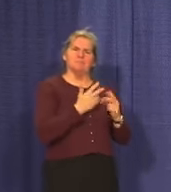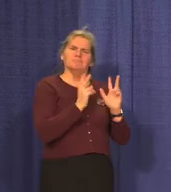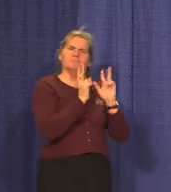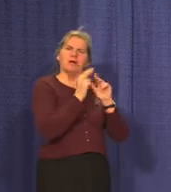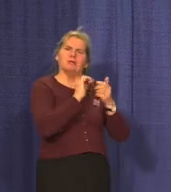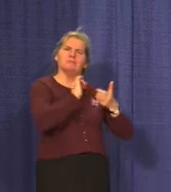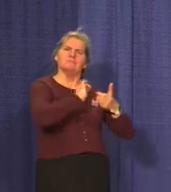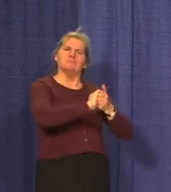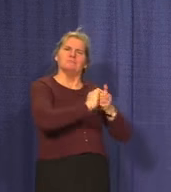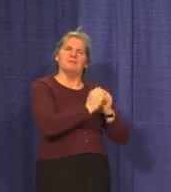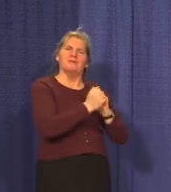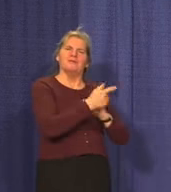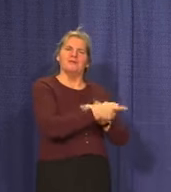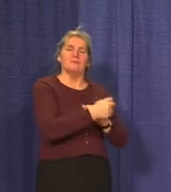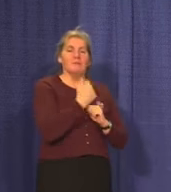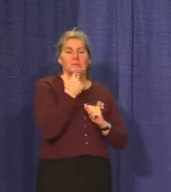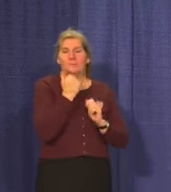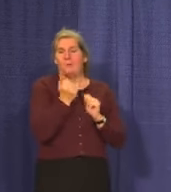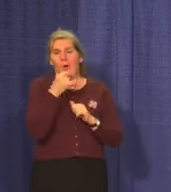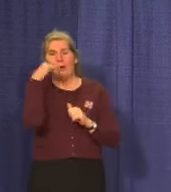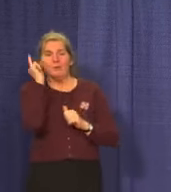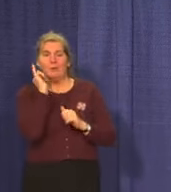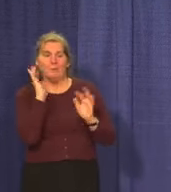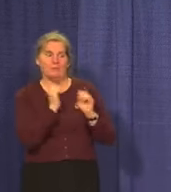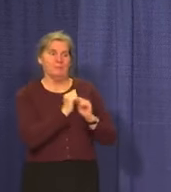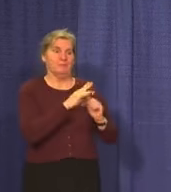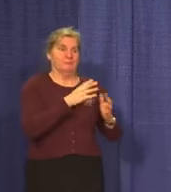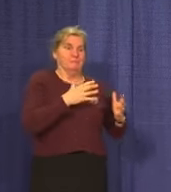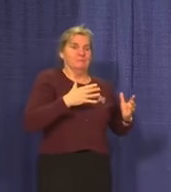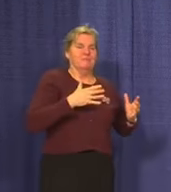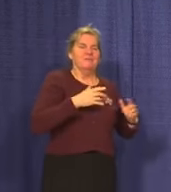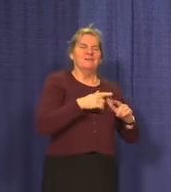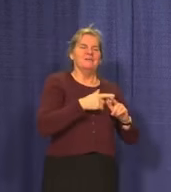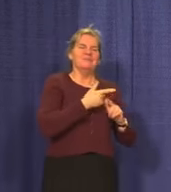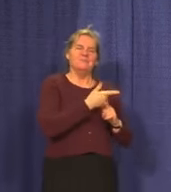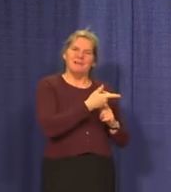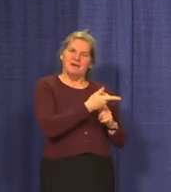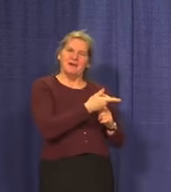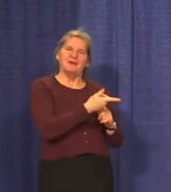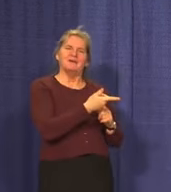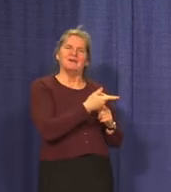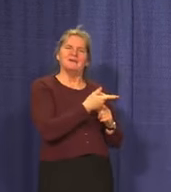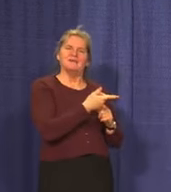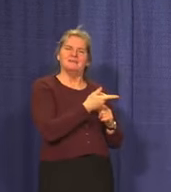AS SMALL AS WE ARE, WE ARE